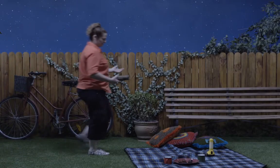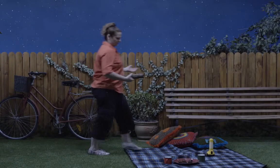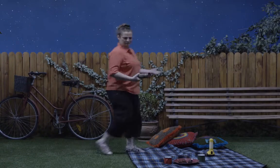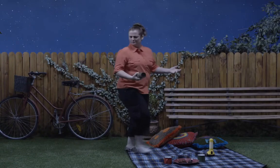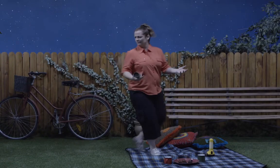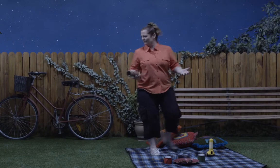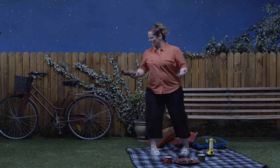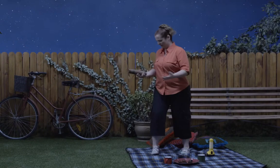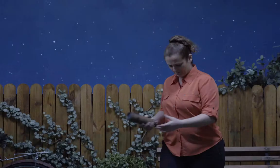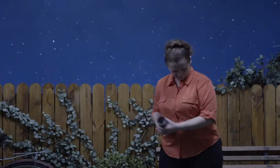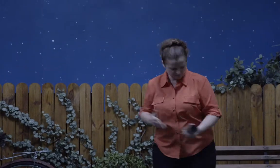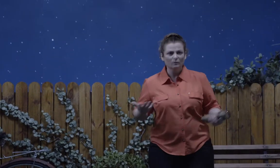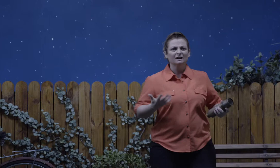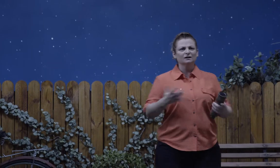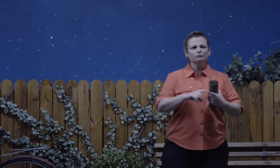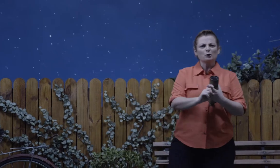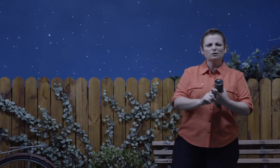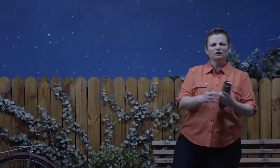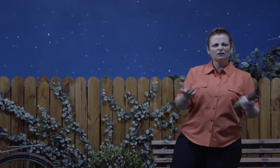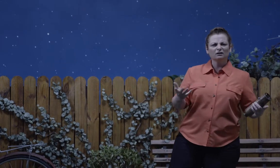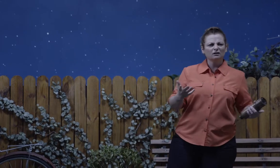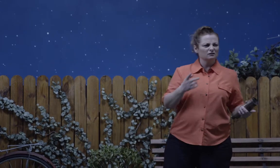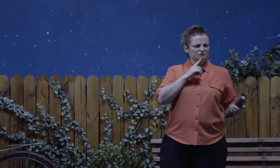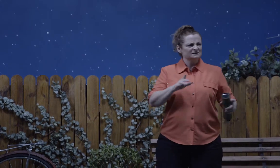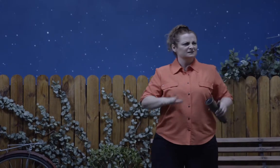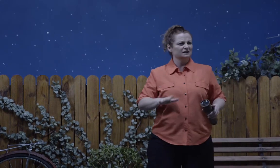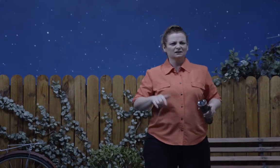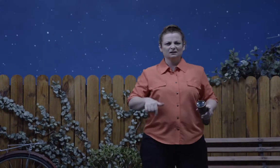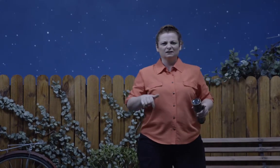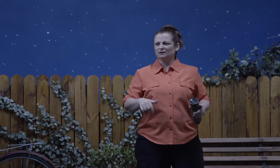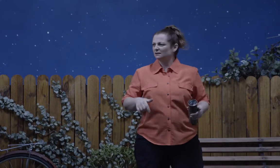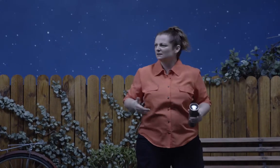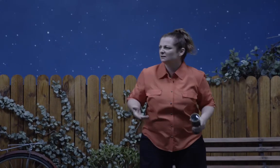Oh. Where's Possum? I told him to wait here.